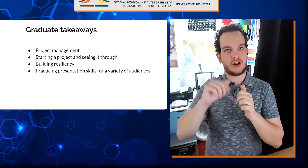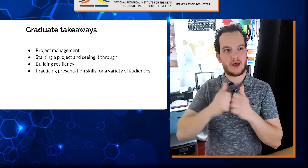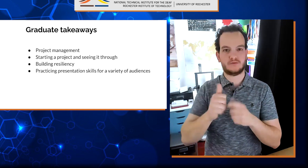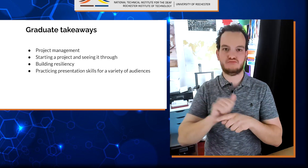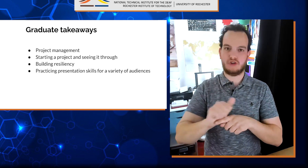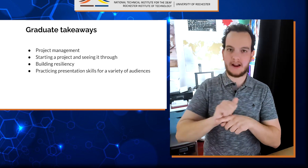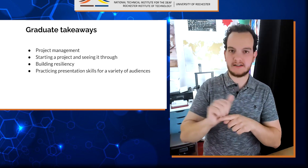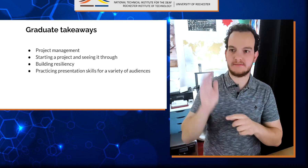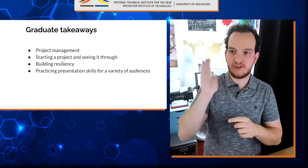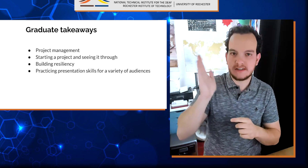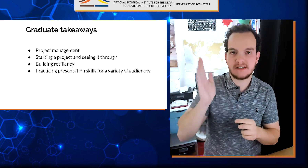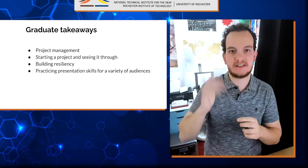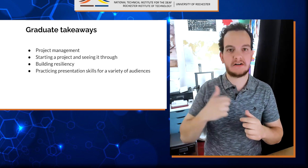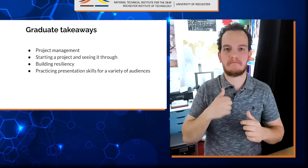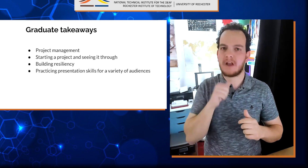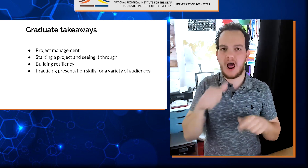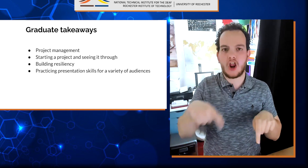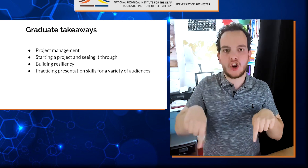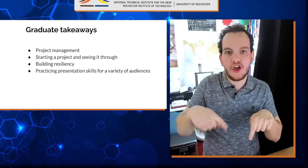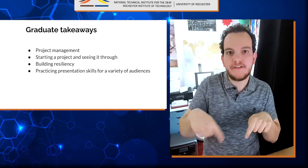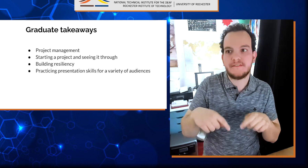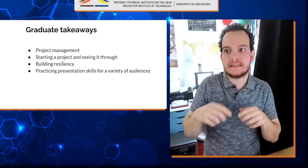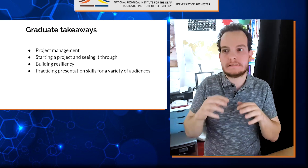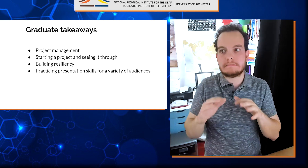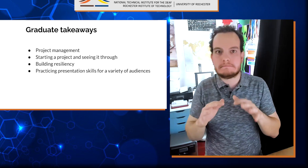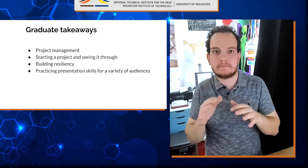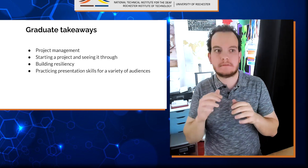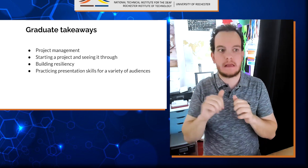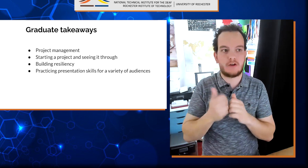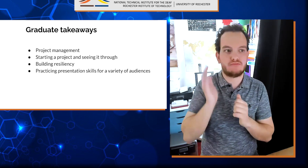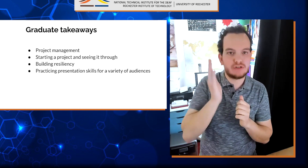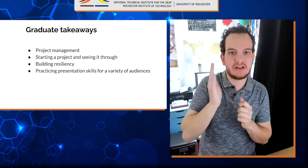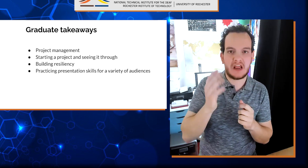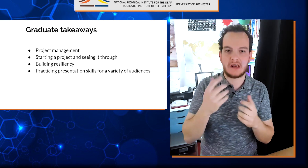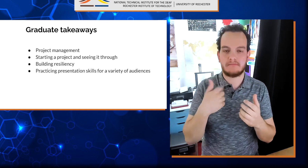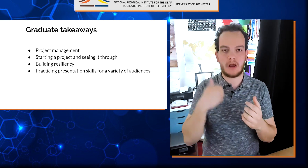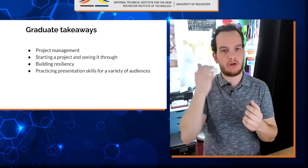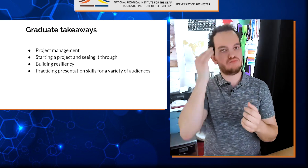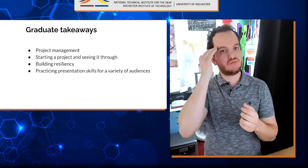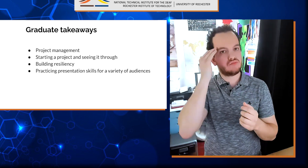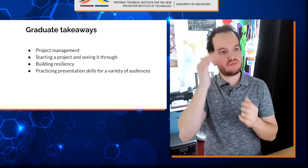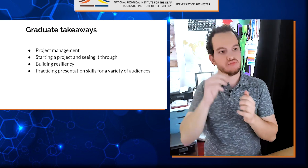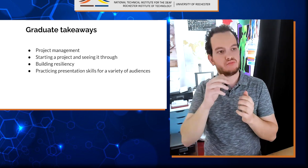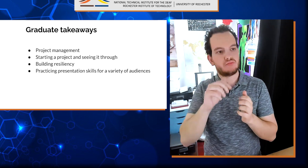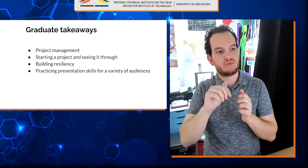And through that, I learned how to practice giving a presentation, how to control my nerves.